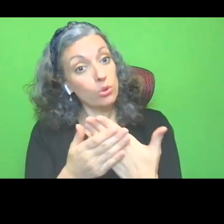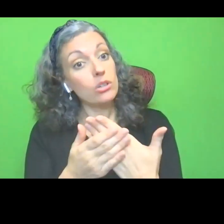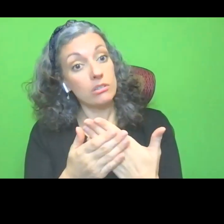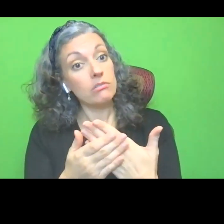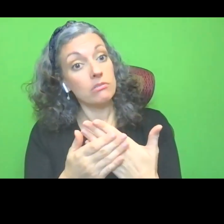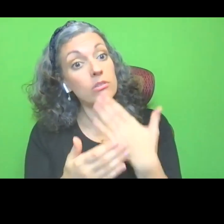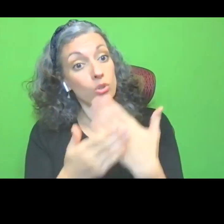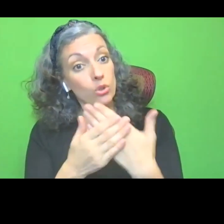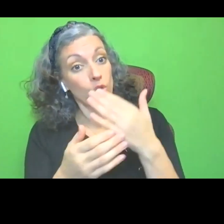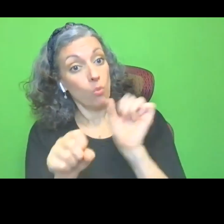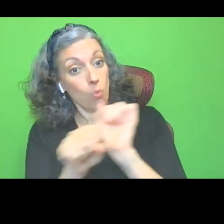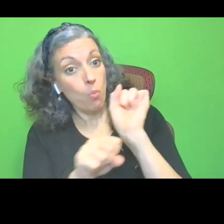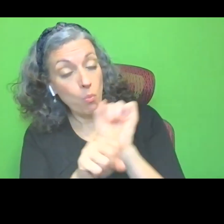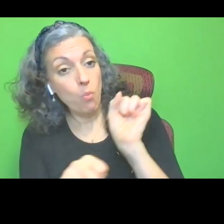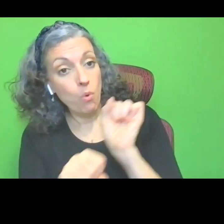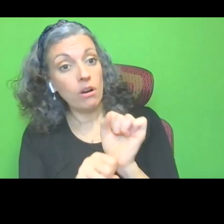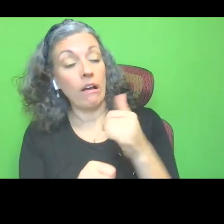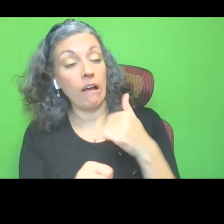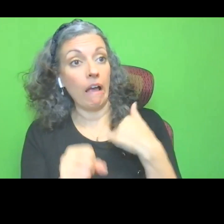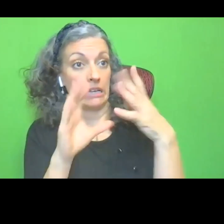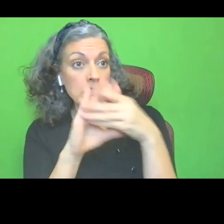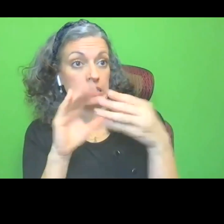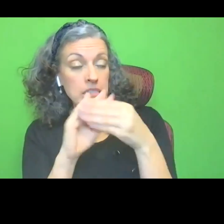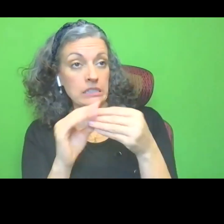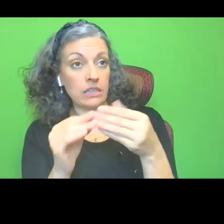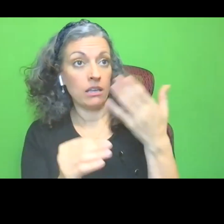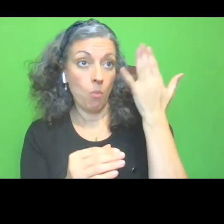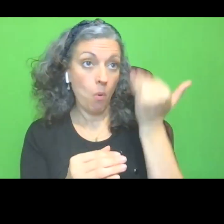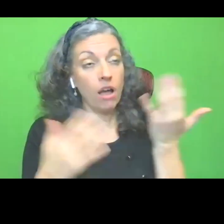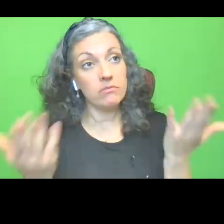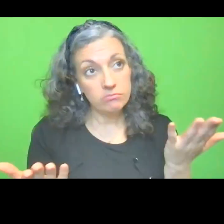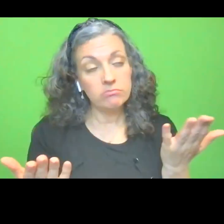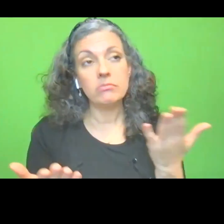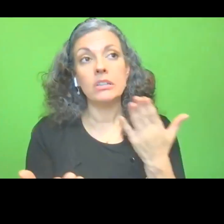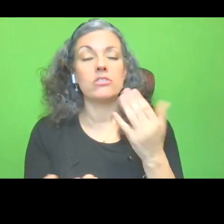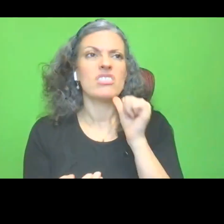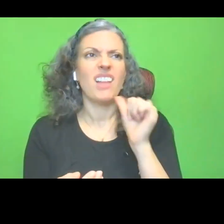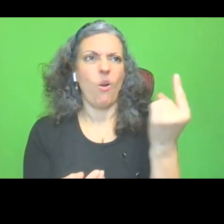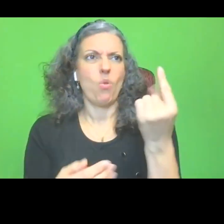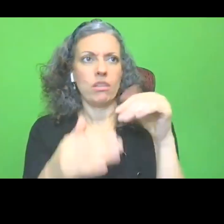I mentioned some of those because it's not just an accessibility conversation that they're having.